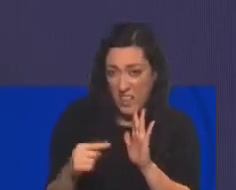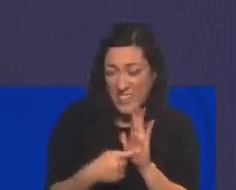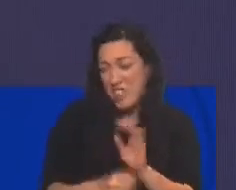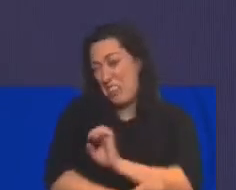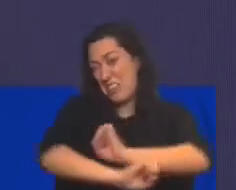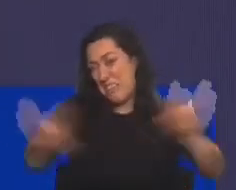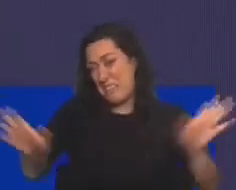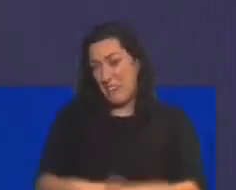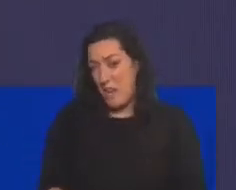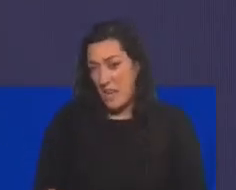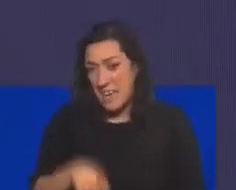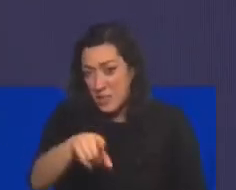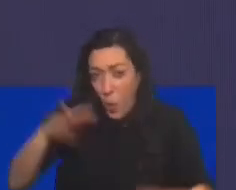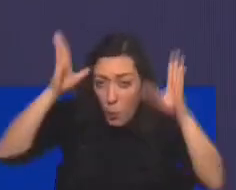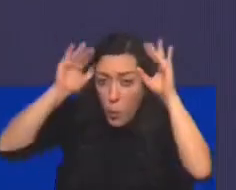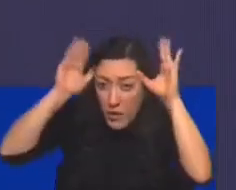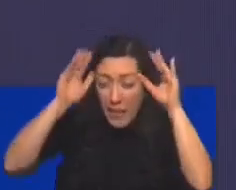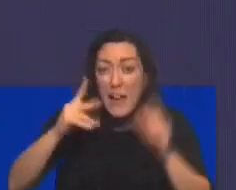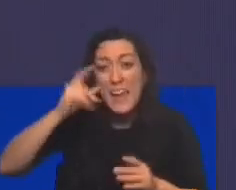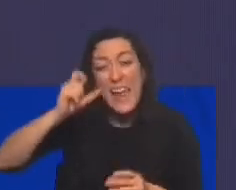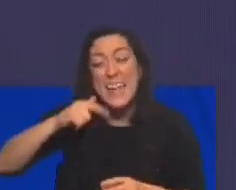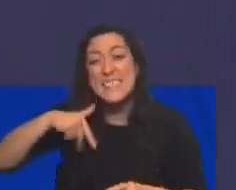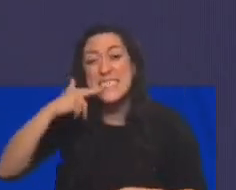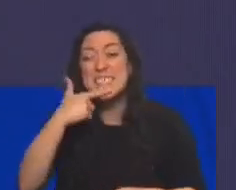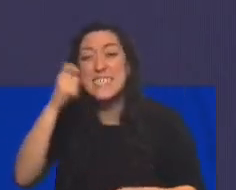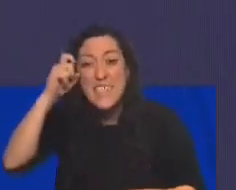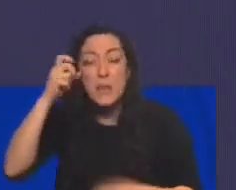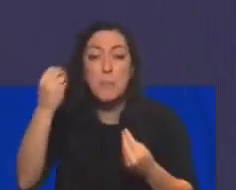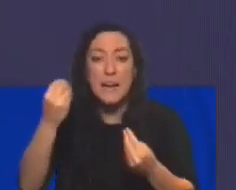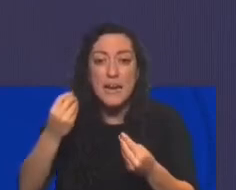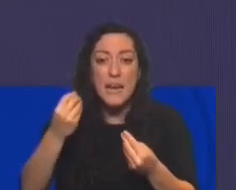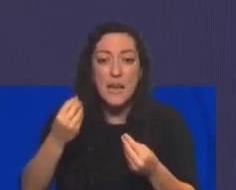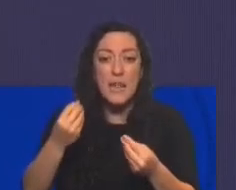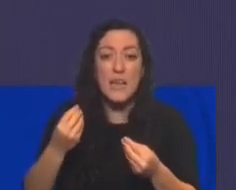That's a blow that Keynes made to be able to invent the effect of adjusting